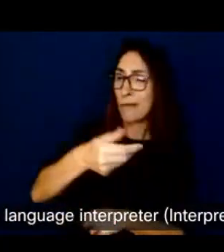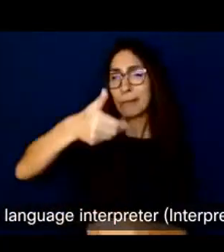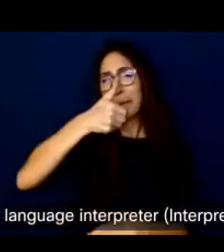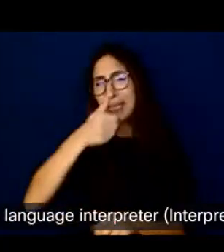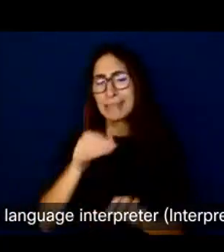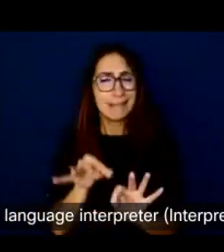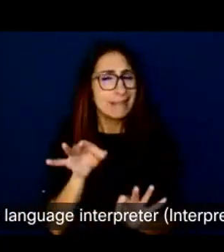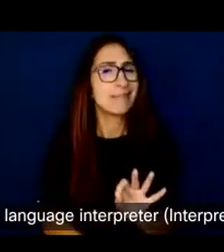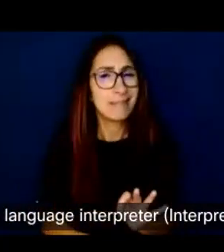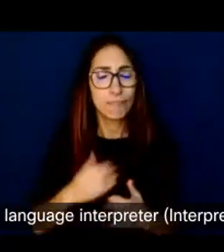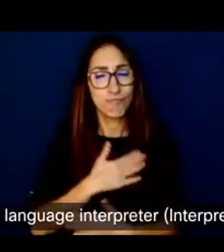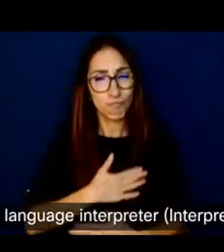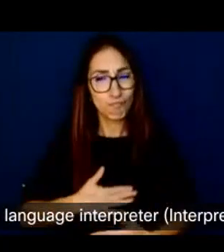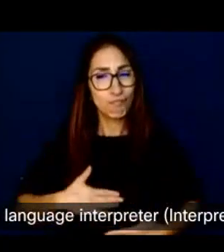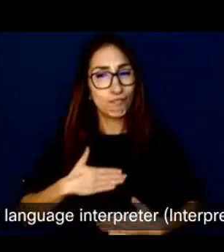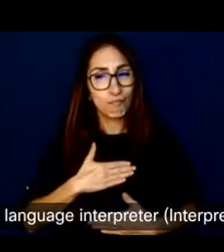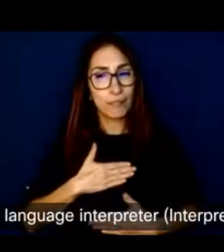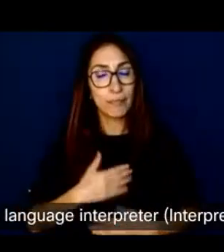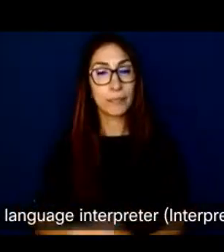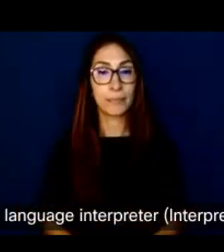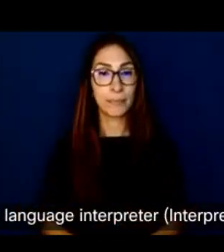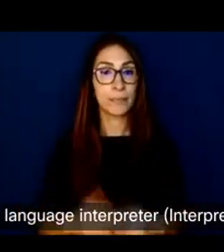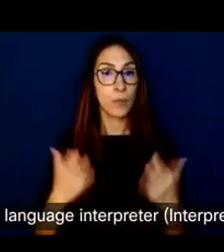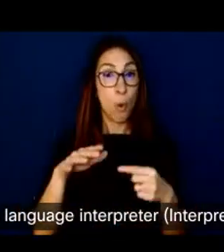practical support teams. I mean, I've not met a person in my